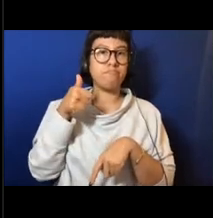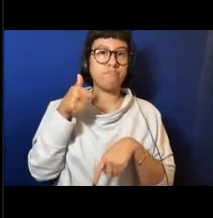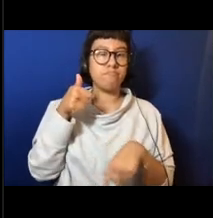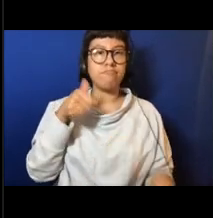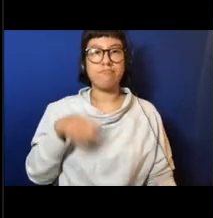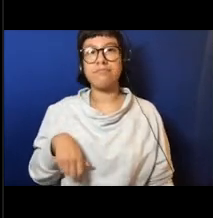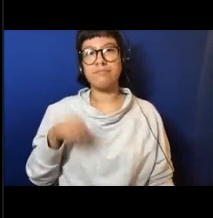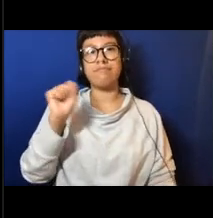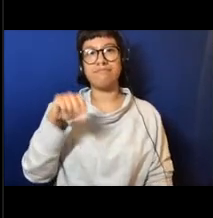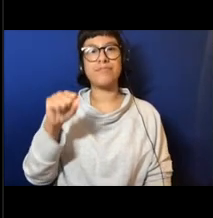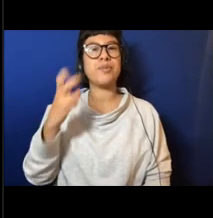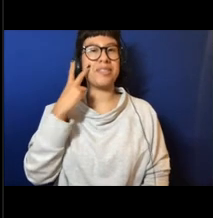[Grace] Yes, we can. Yeah, perfect.